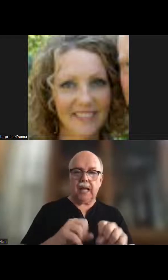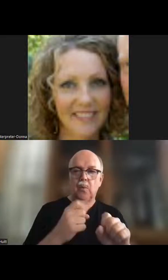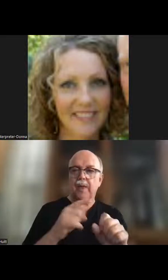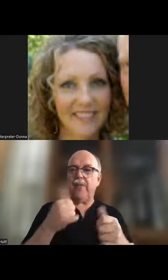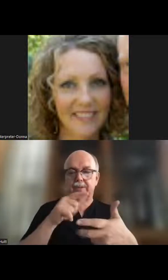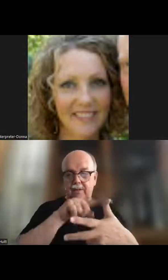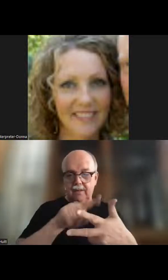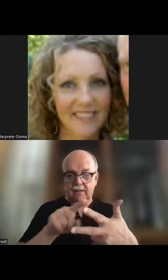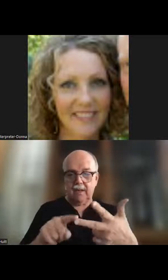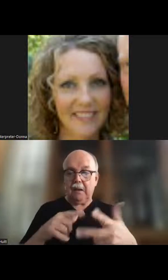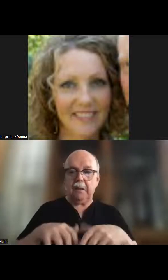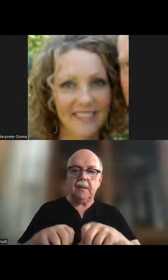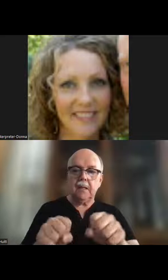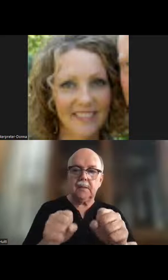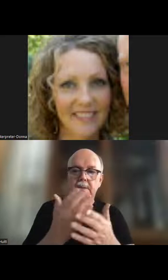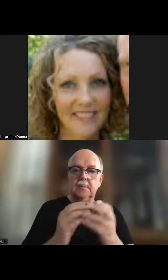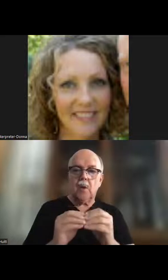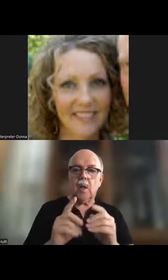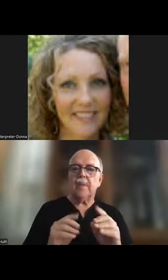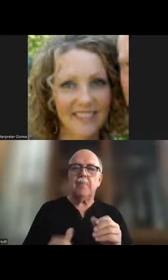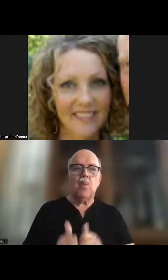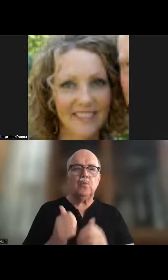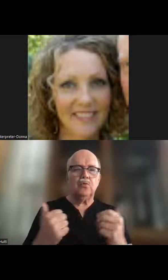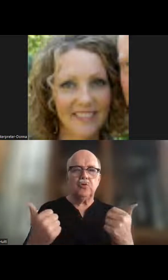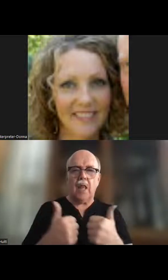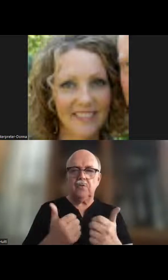other caregiving jobs. So I have also